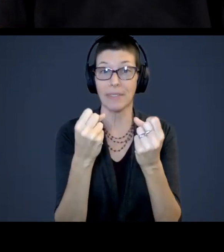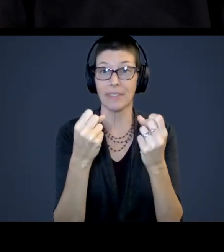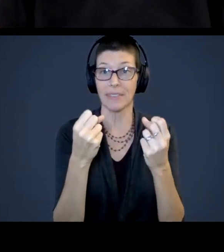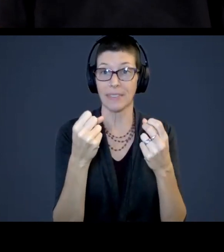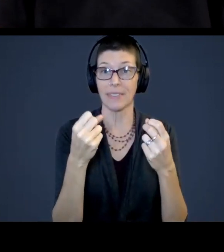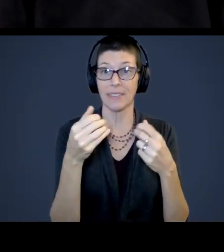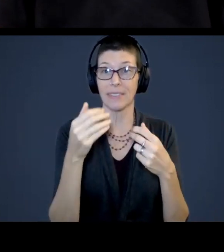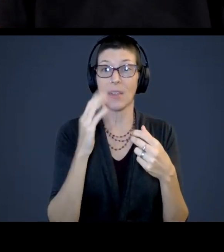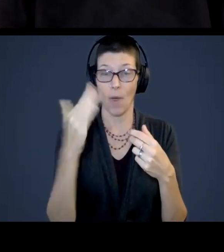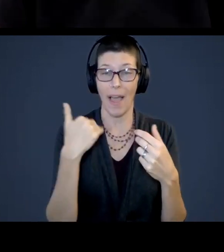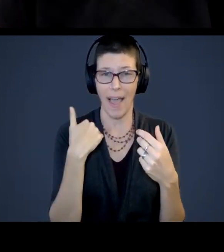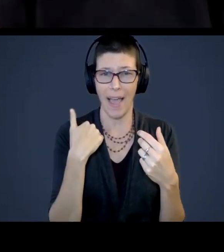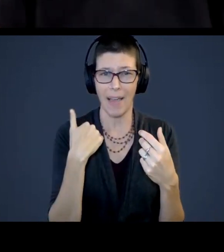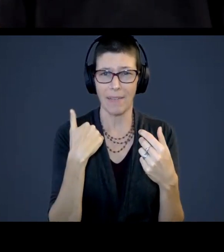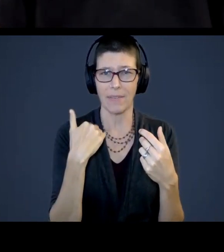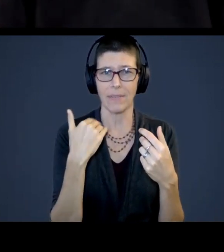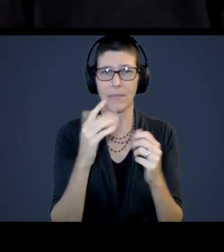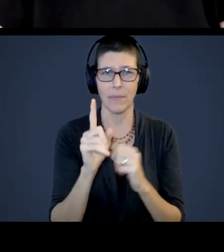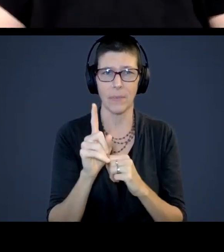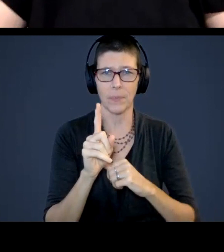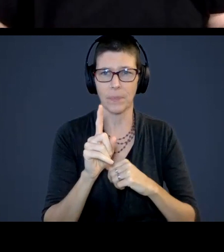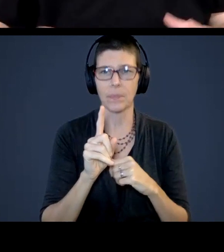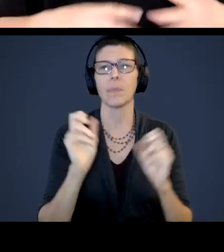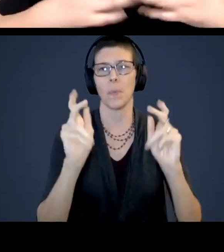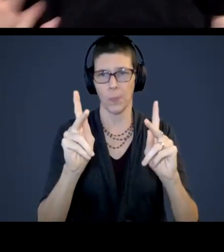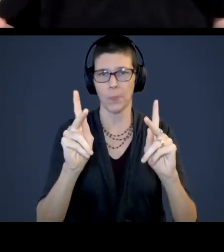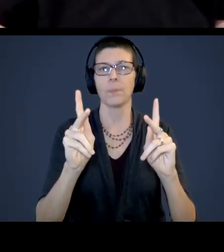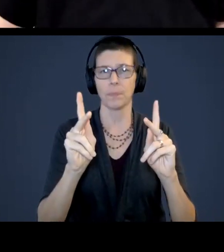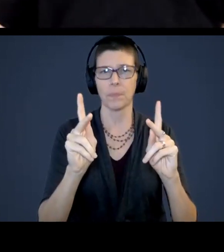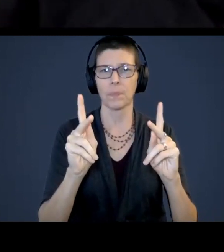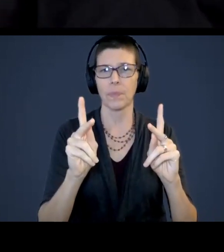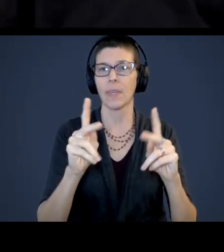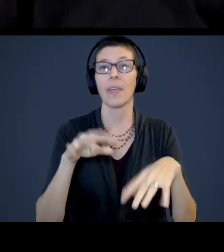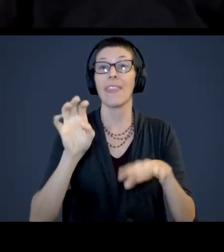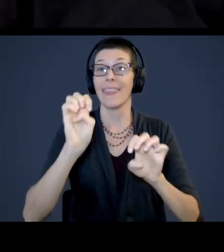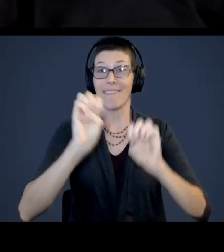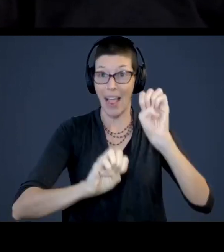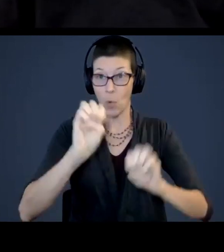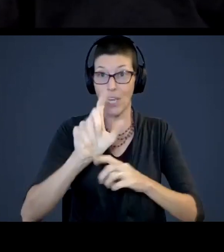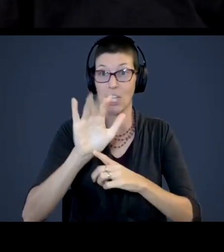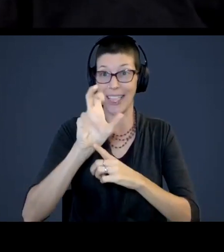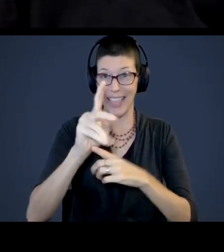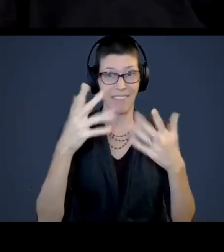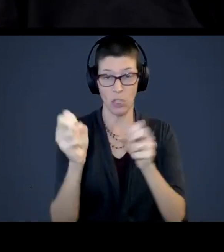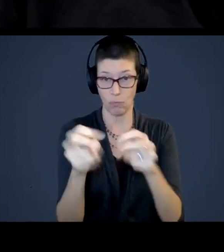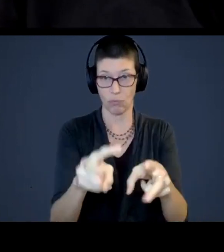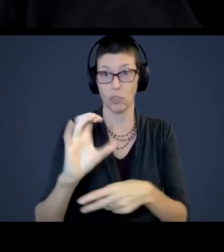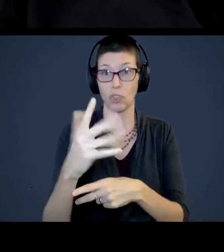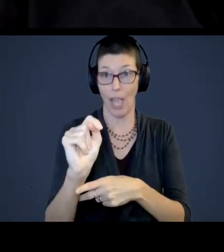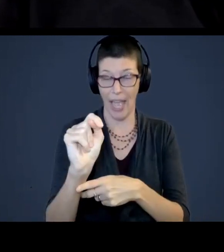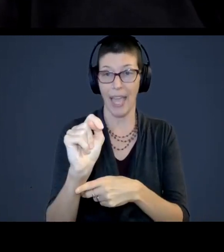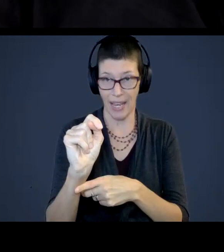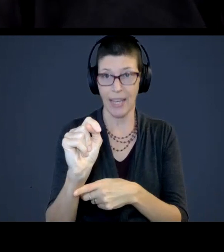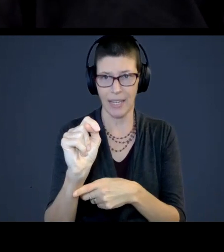So let me present this. Okay, so the evaluation link is in the chat box, and then anyone who